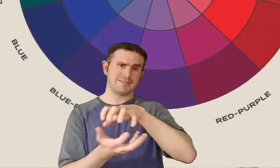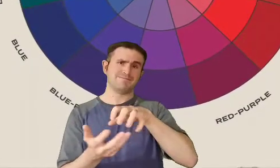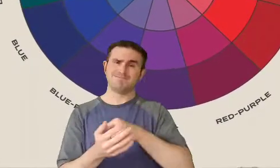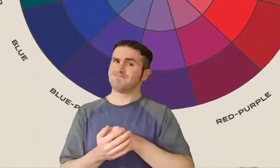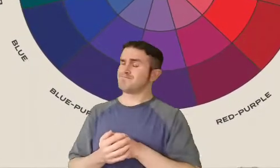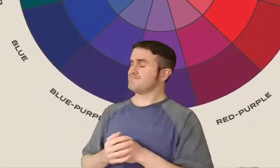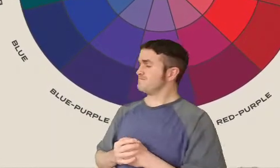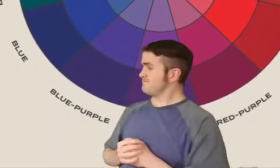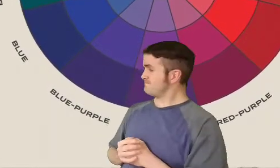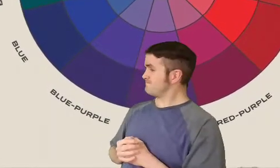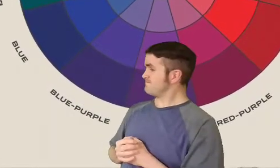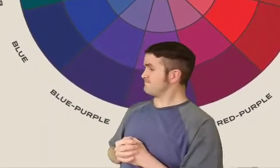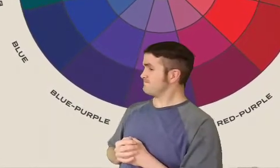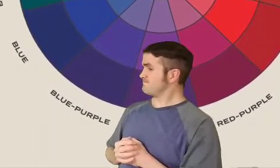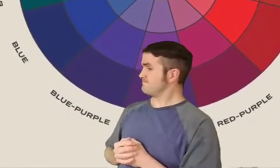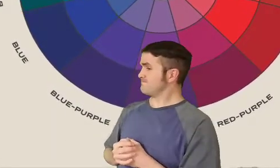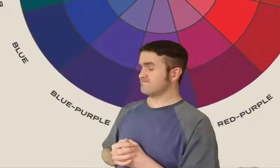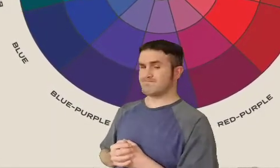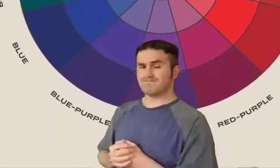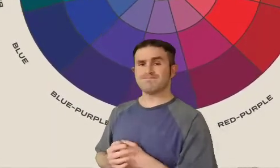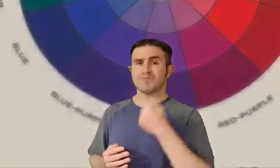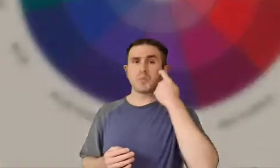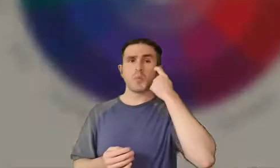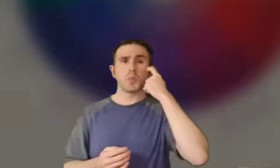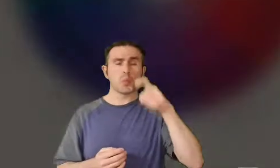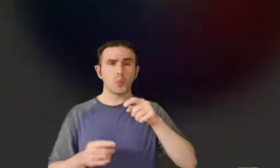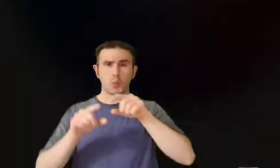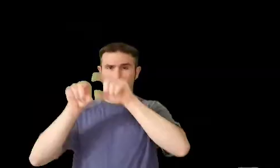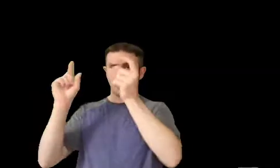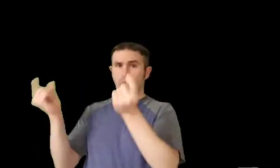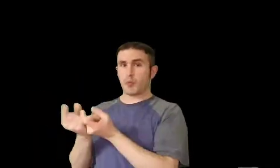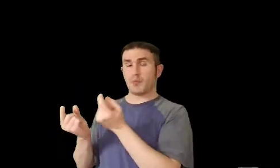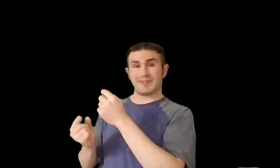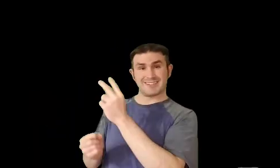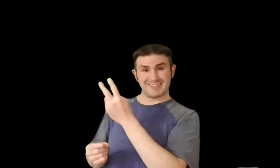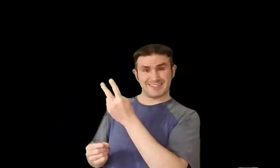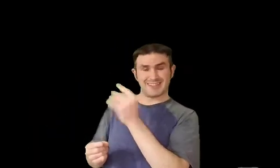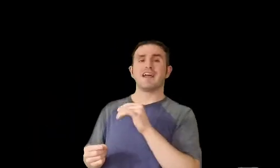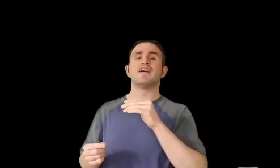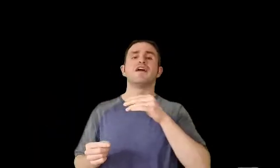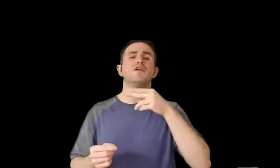So then, when you look at the pure color itself, that's often referred to as a hue